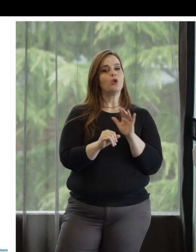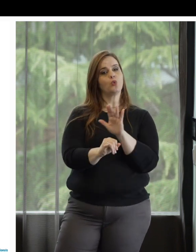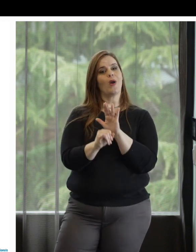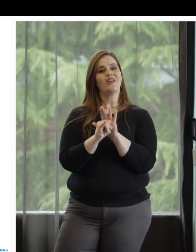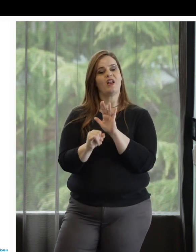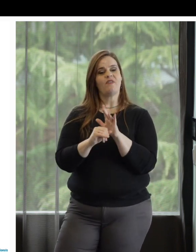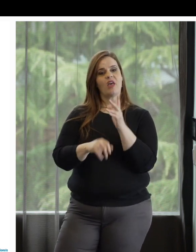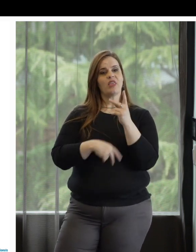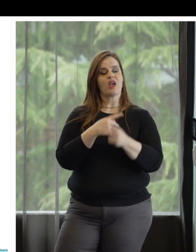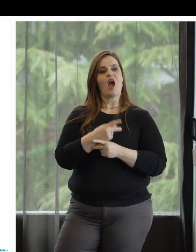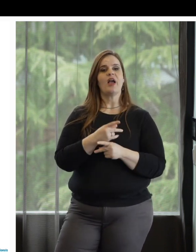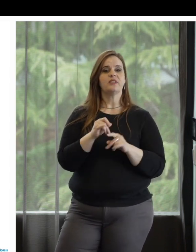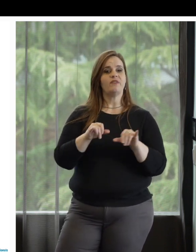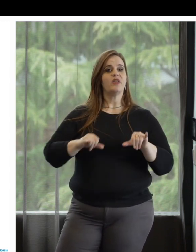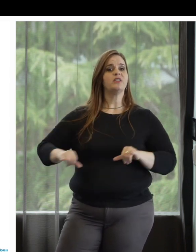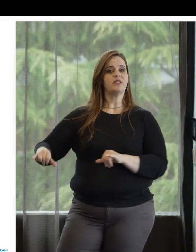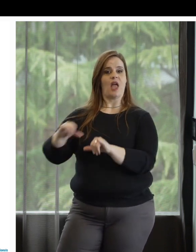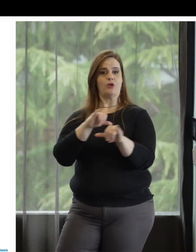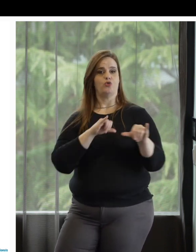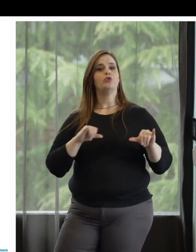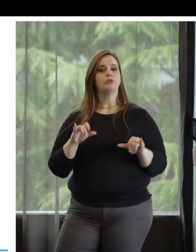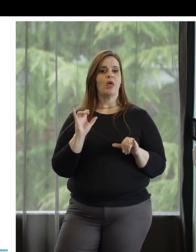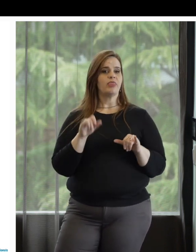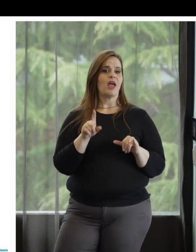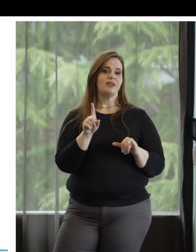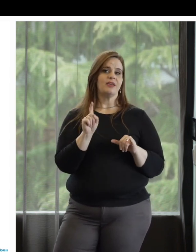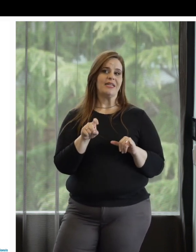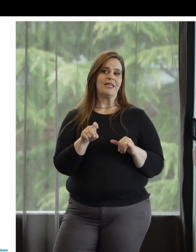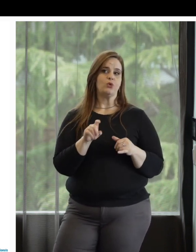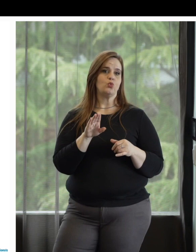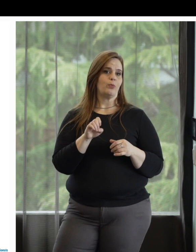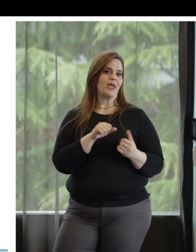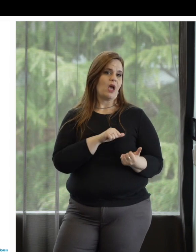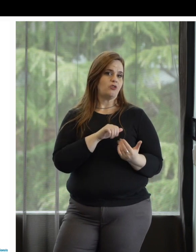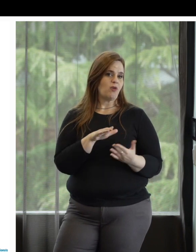of standards that needed to be addressed. So we looked